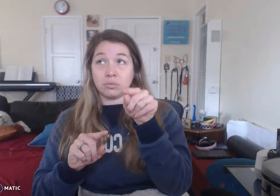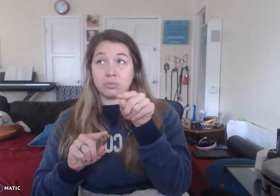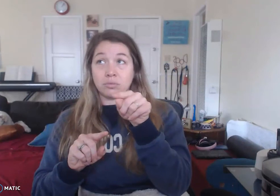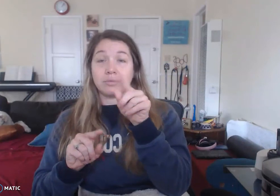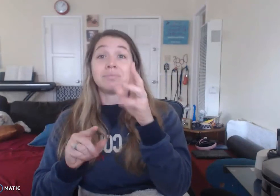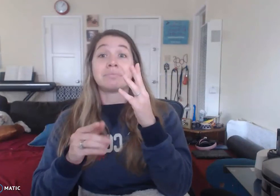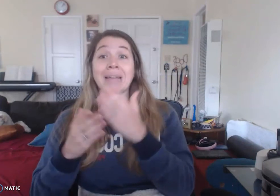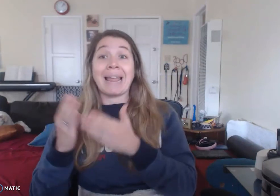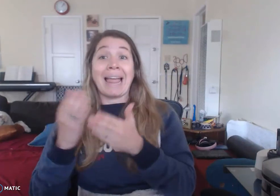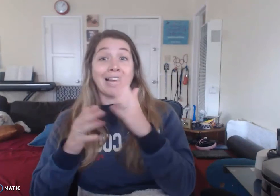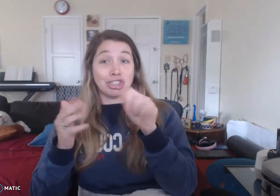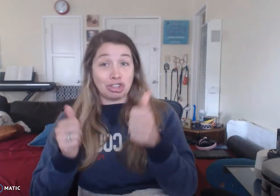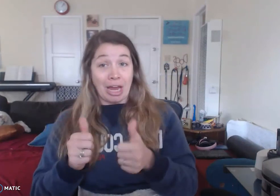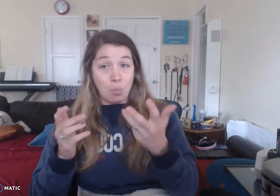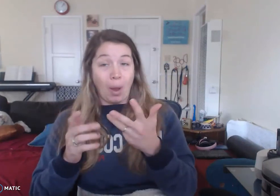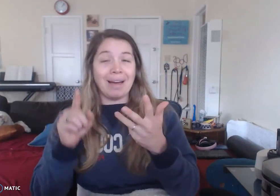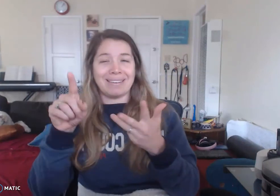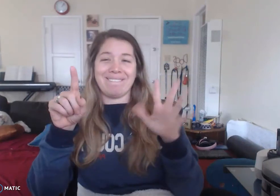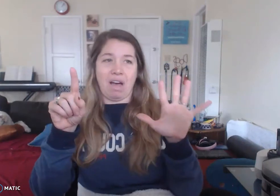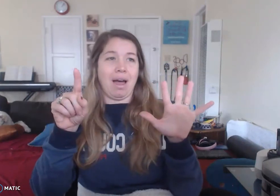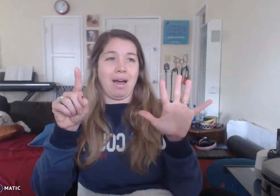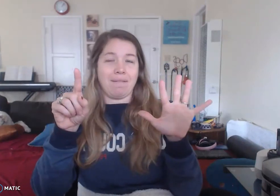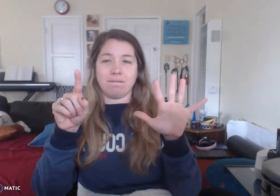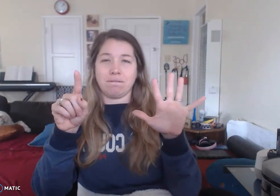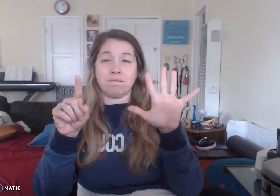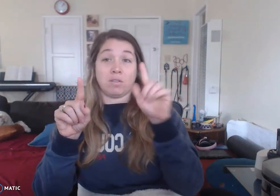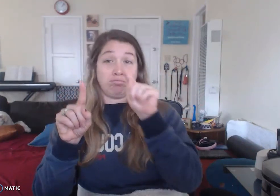Handshape- is 5.